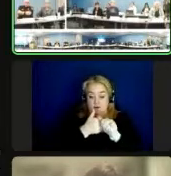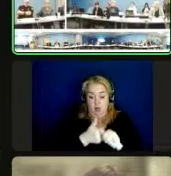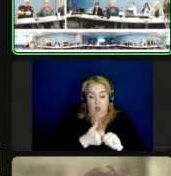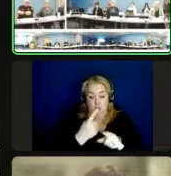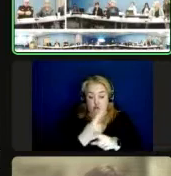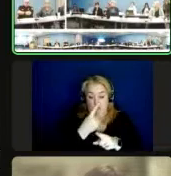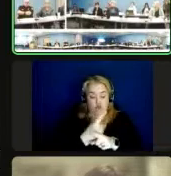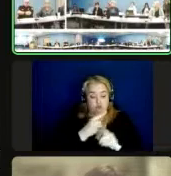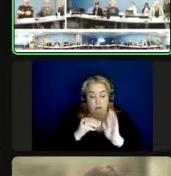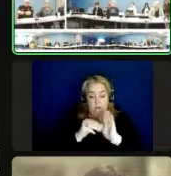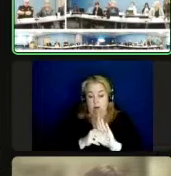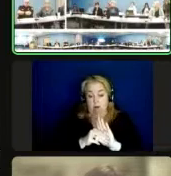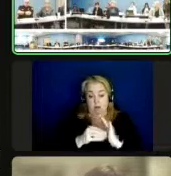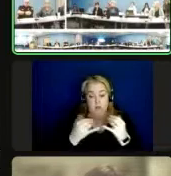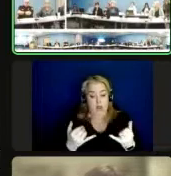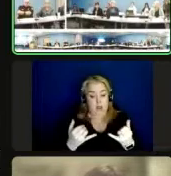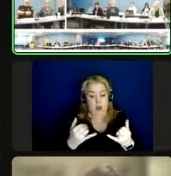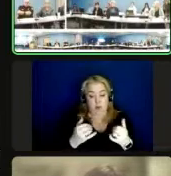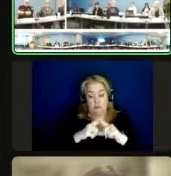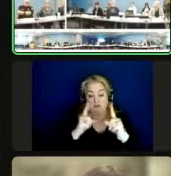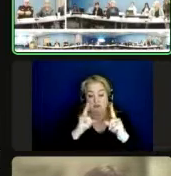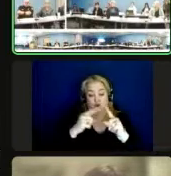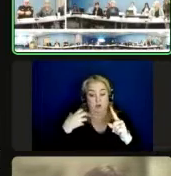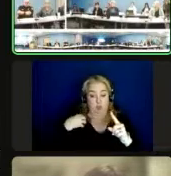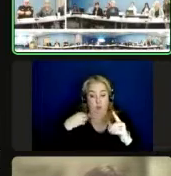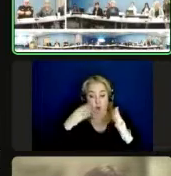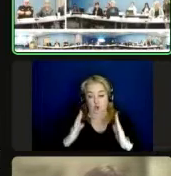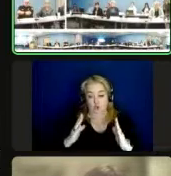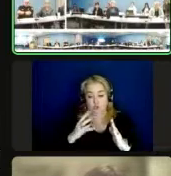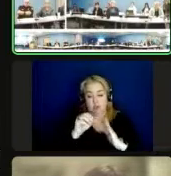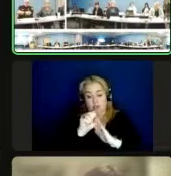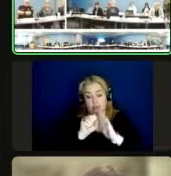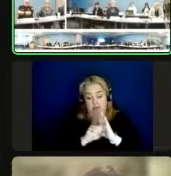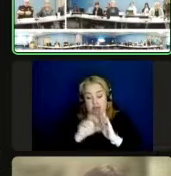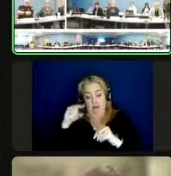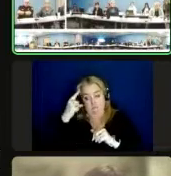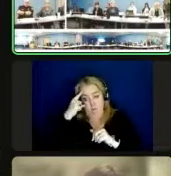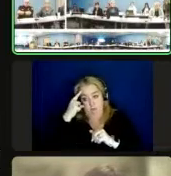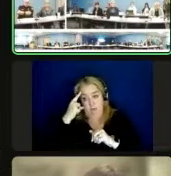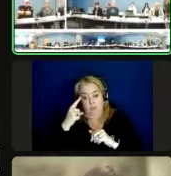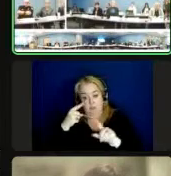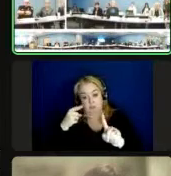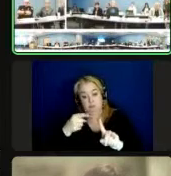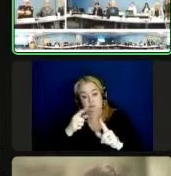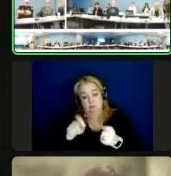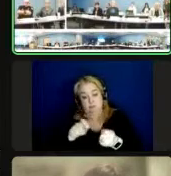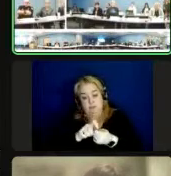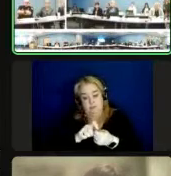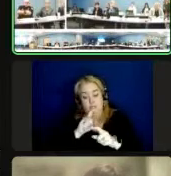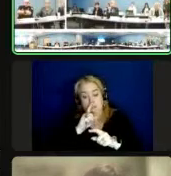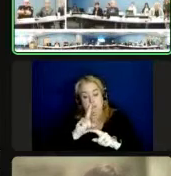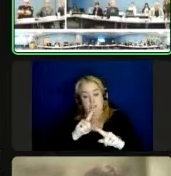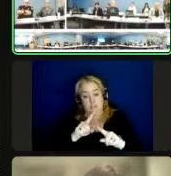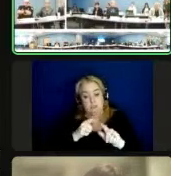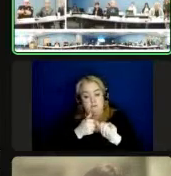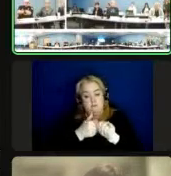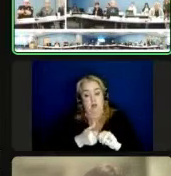DON'T KNOW HOW WE CALCULATE WHERE WORK IS PERFORMED WHEN WE'RE NOT FOLLOWING A